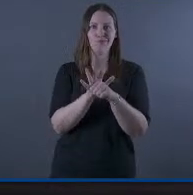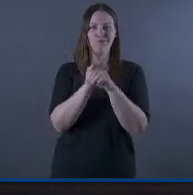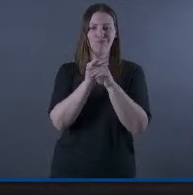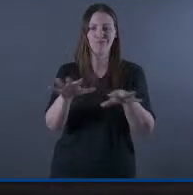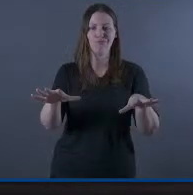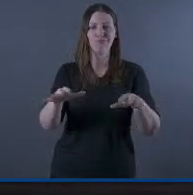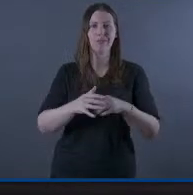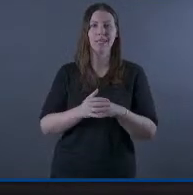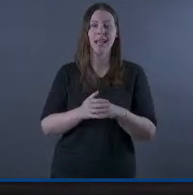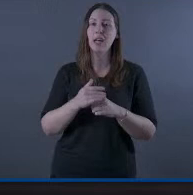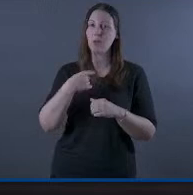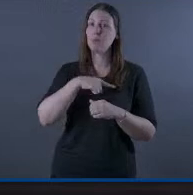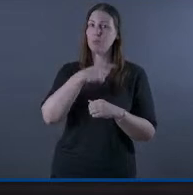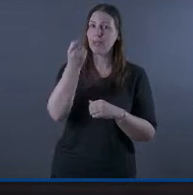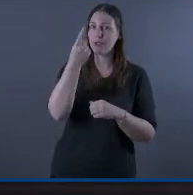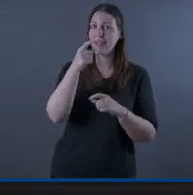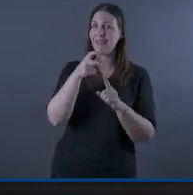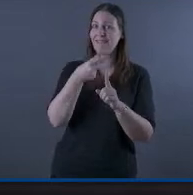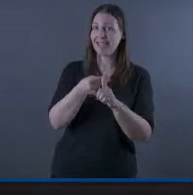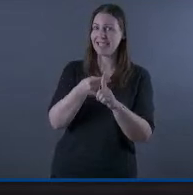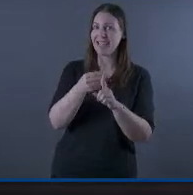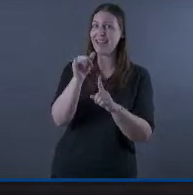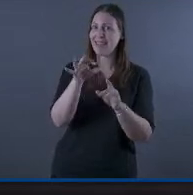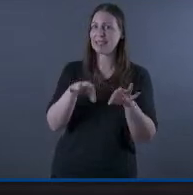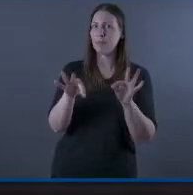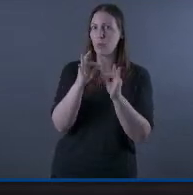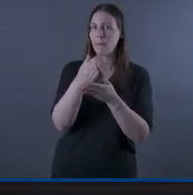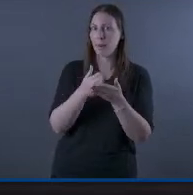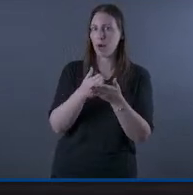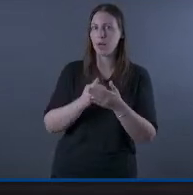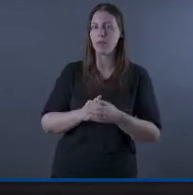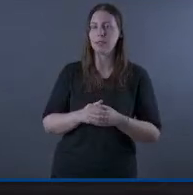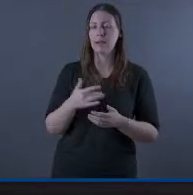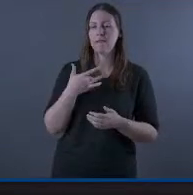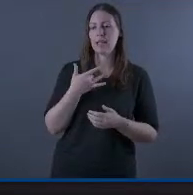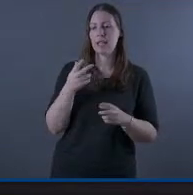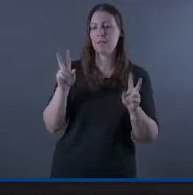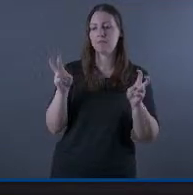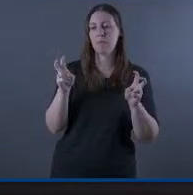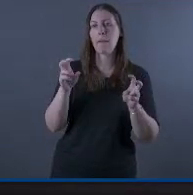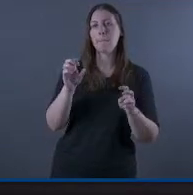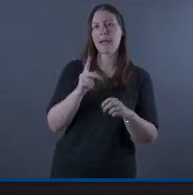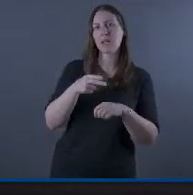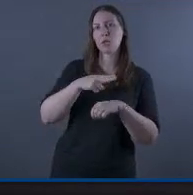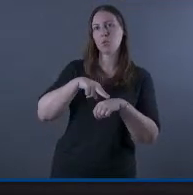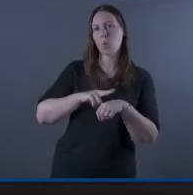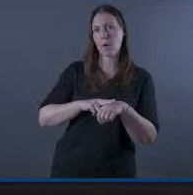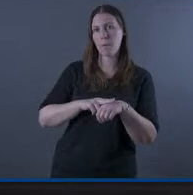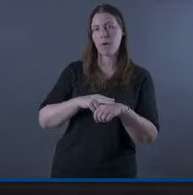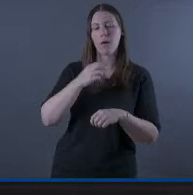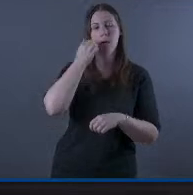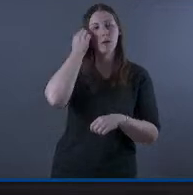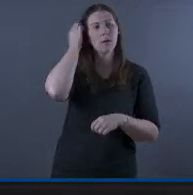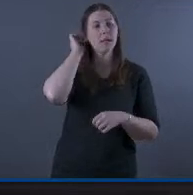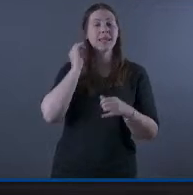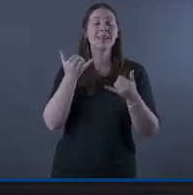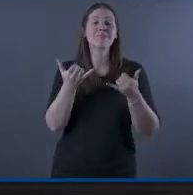I want to next go to Dr. Jim Bochsler, the Chief Medical Officer of PeaceHealth clinics,